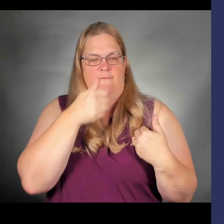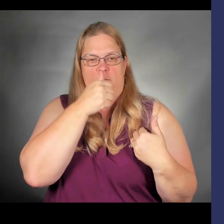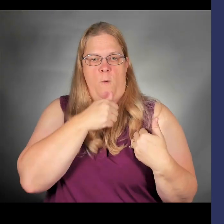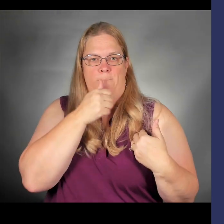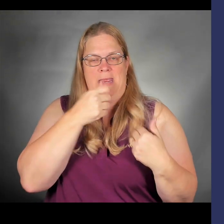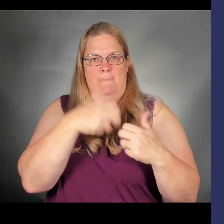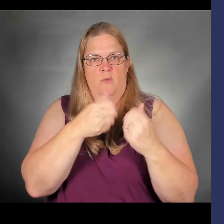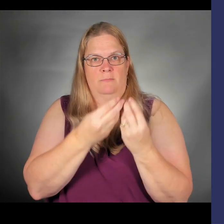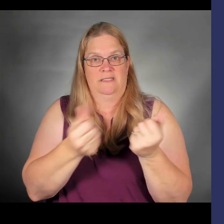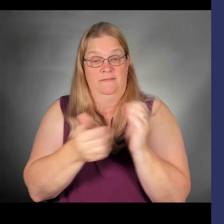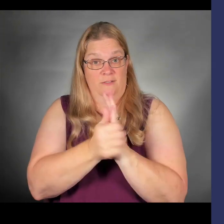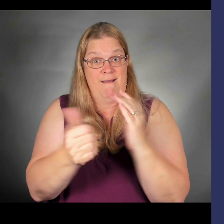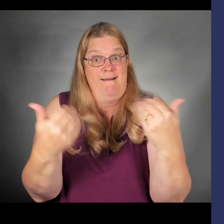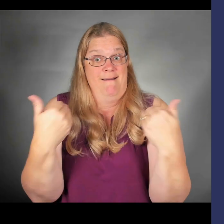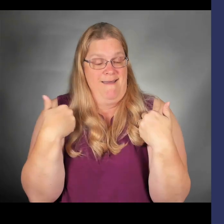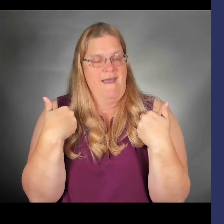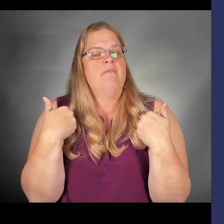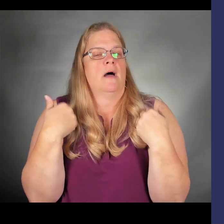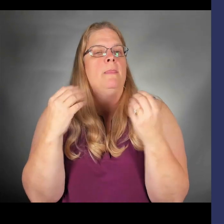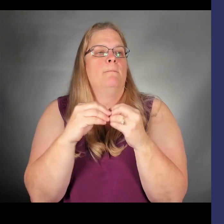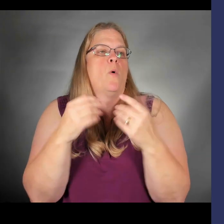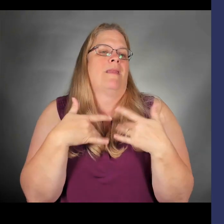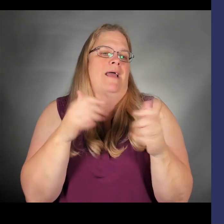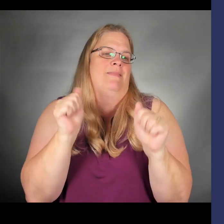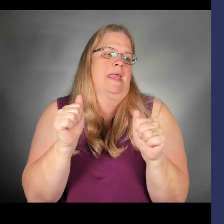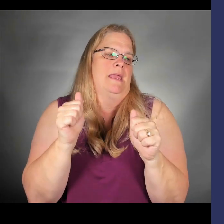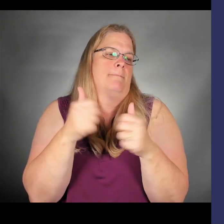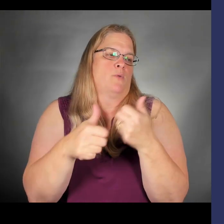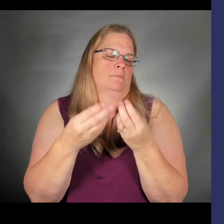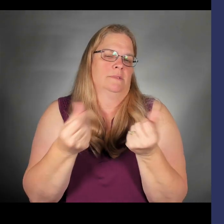So the more of those coping skills problem-solving abilities they have,